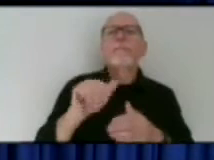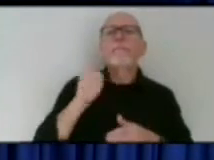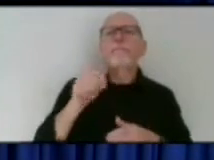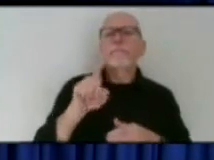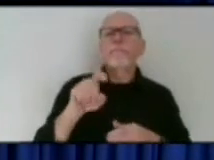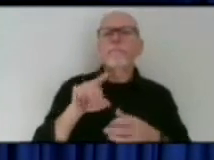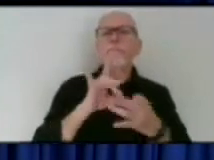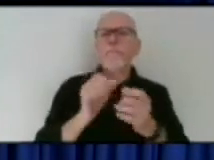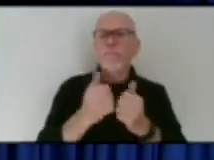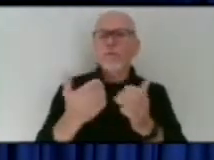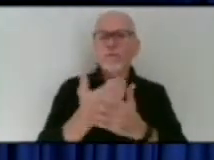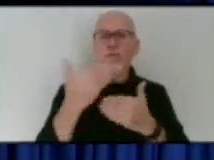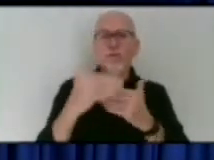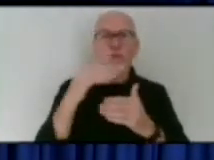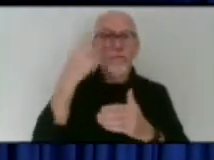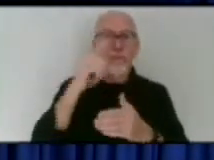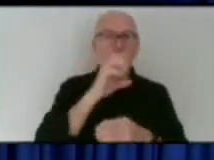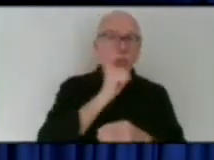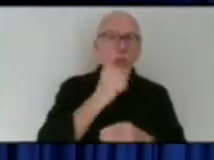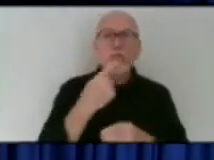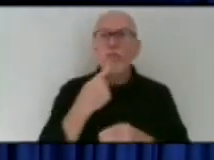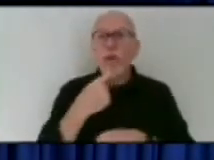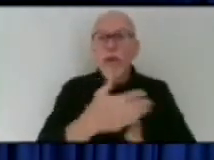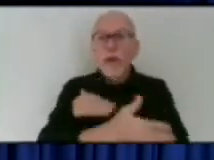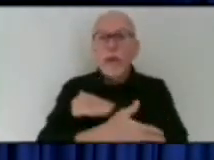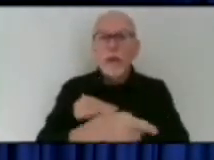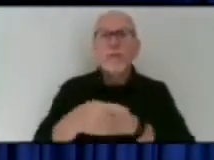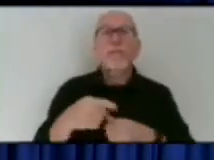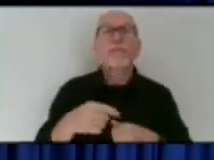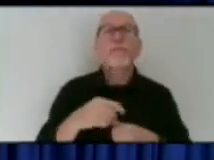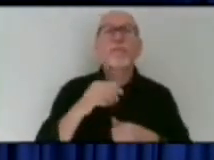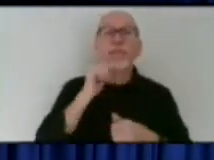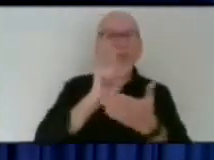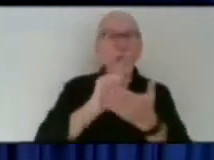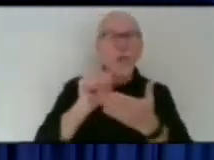for orange and red counties. With week to week changes being somewhat volatile